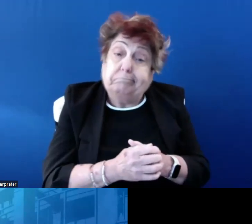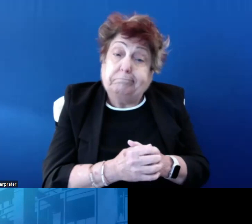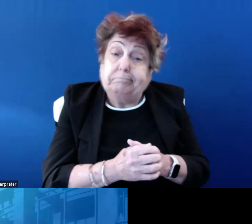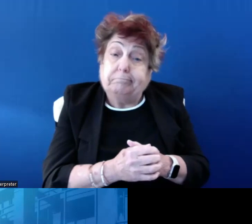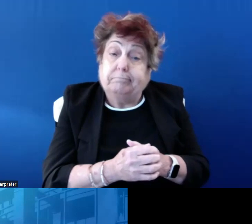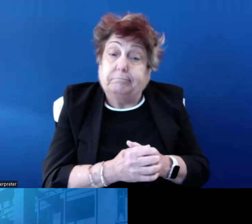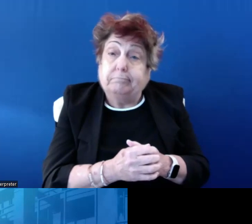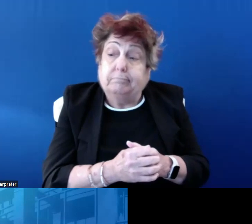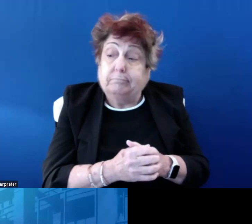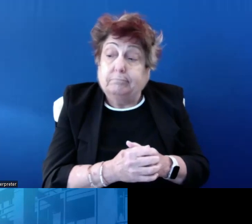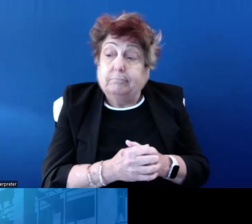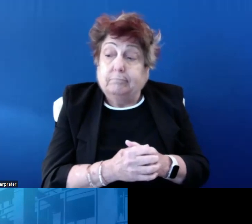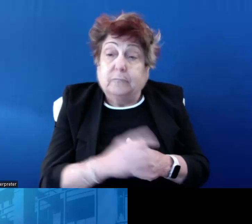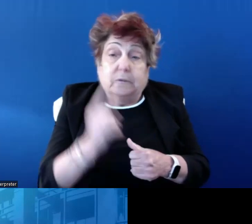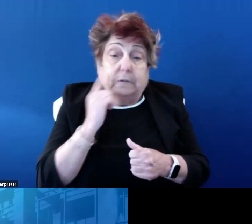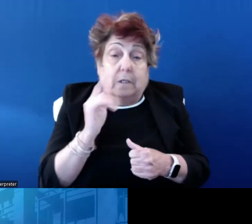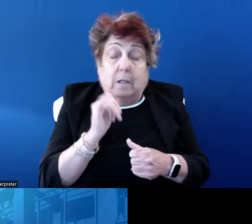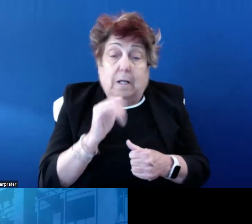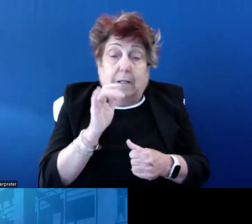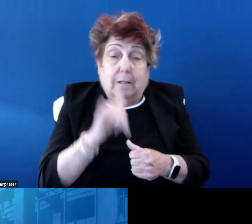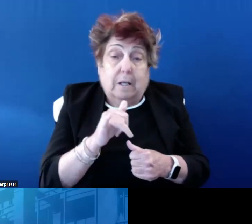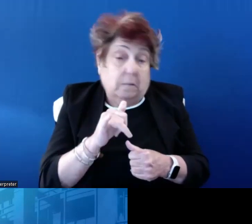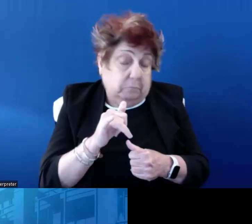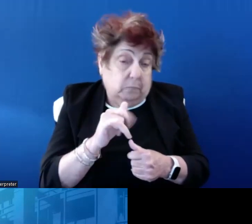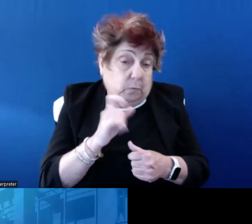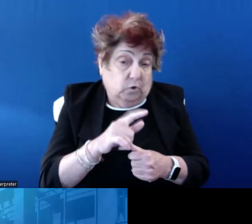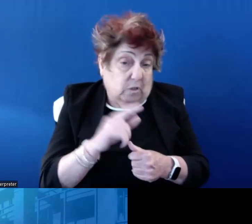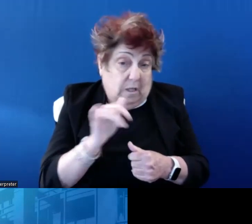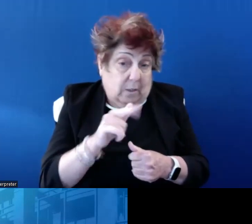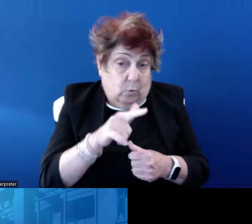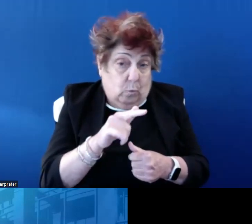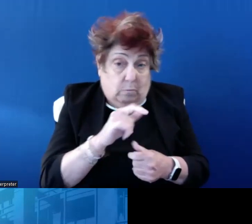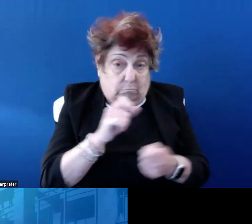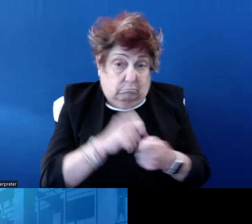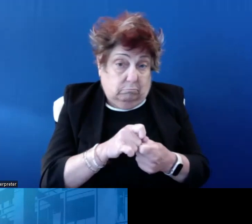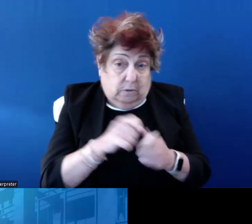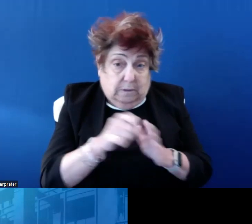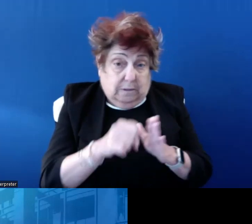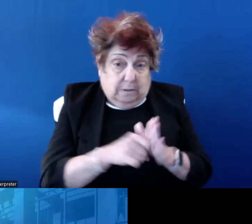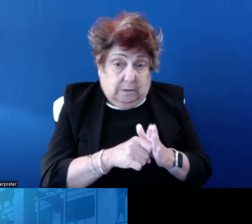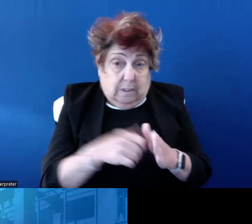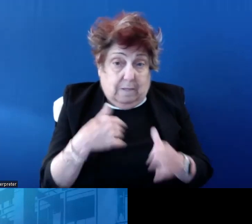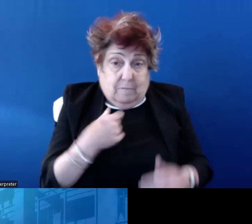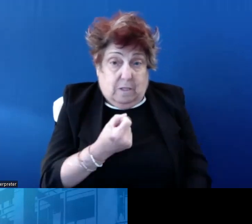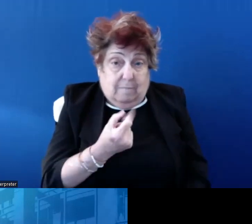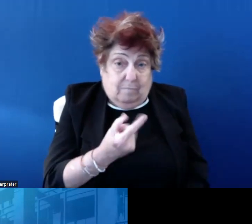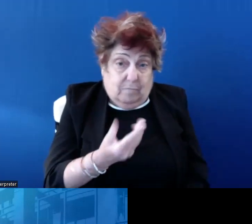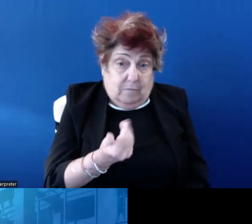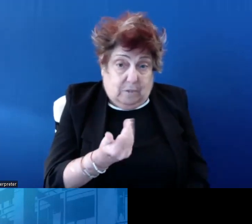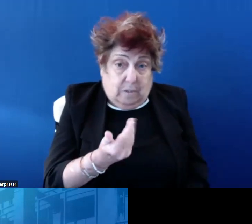that your particular state has an 1115 demonstration but may not currently be providing those types of services,